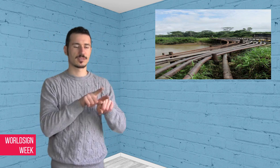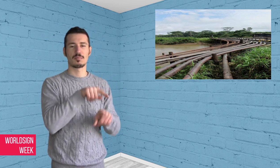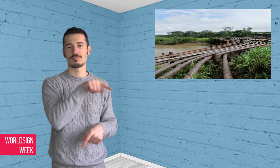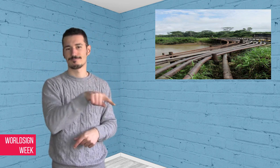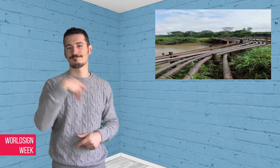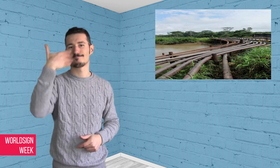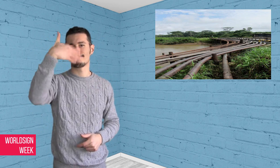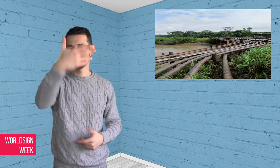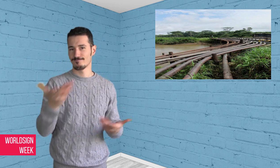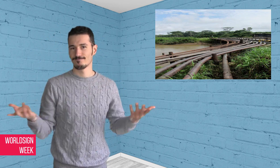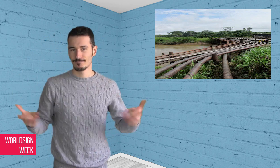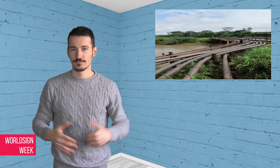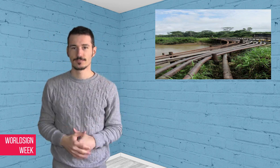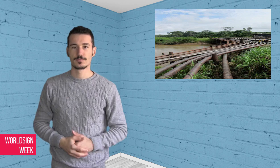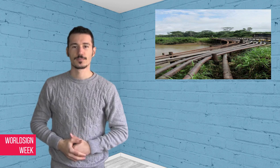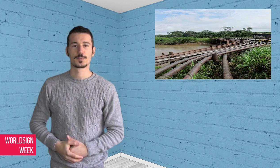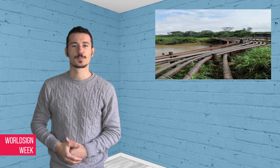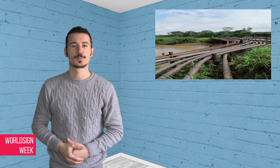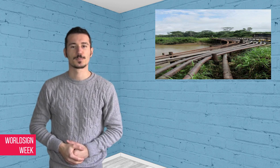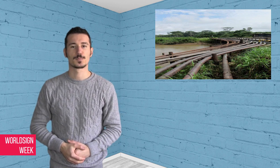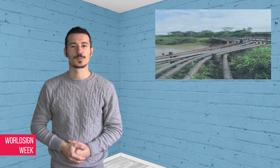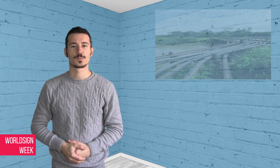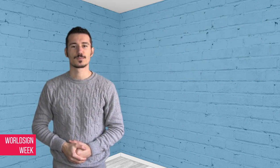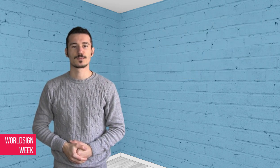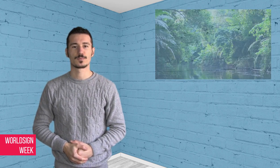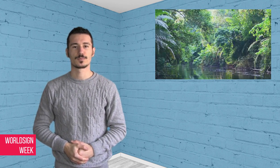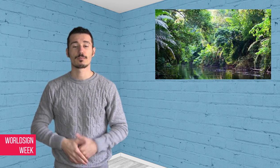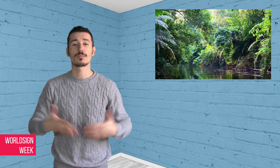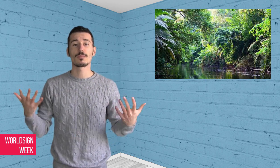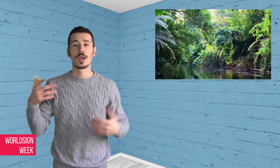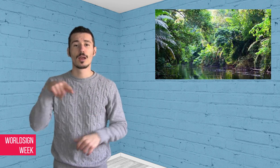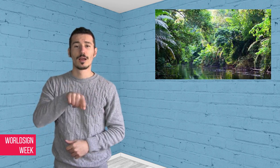other countries. The government claims